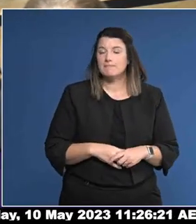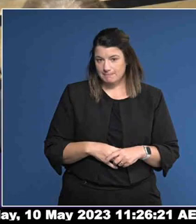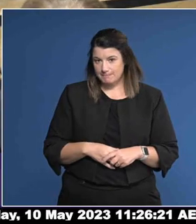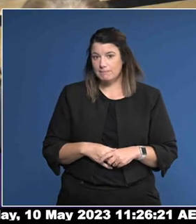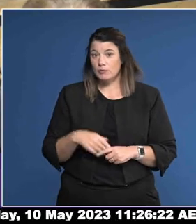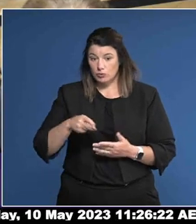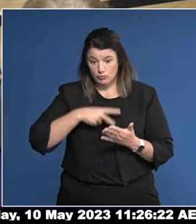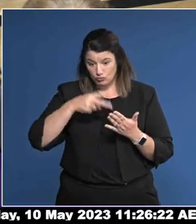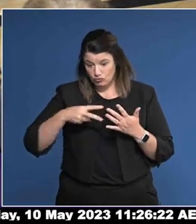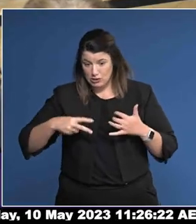correct? MS STEVENSON: Correct.